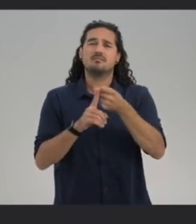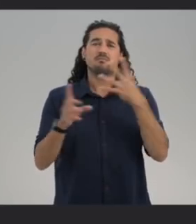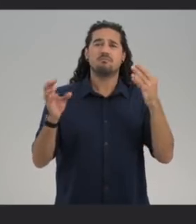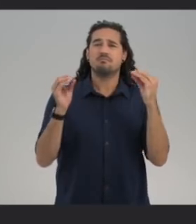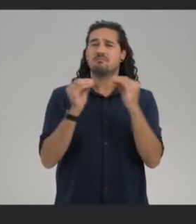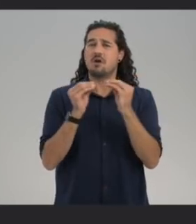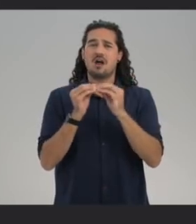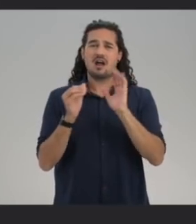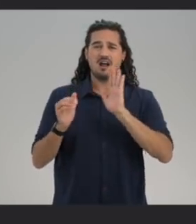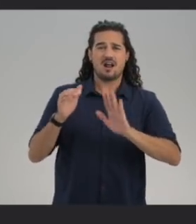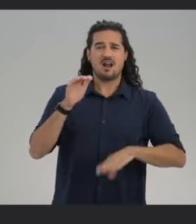let's turn it over to Craig.